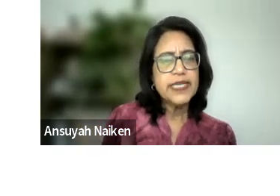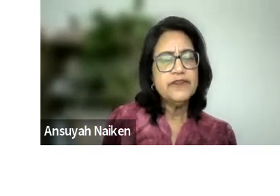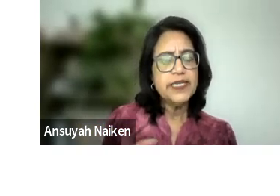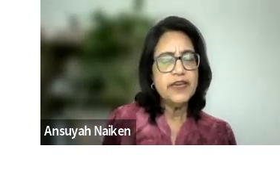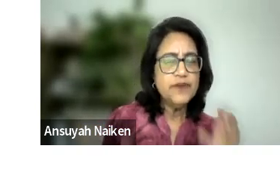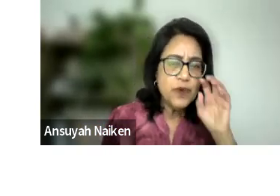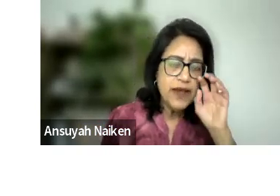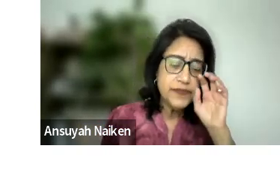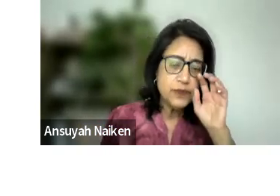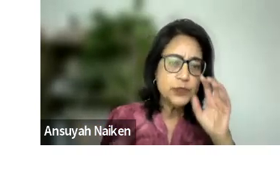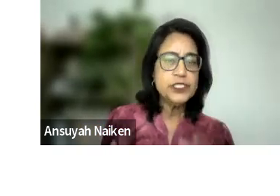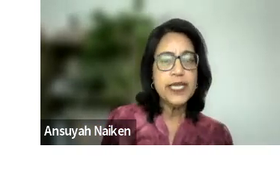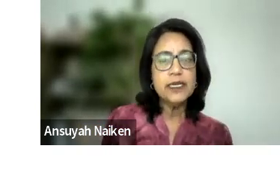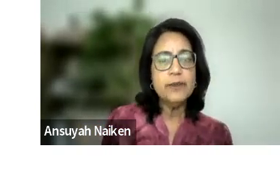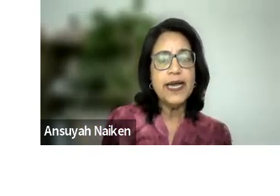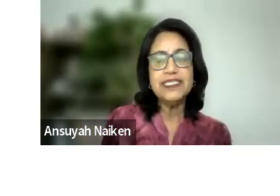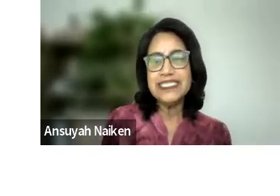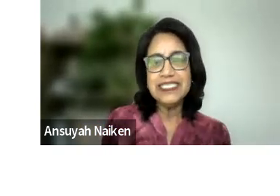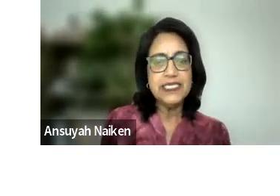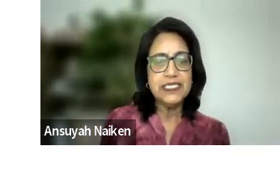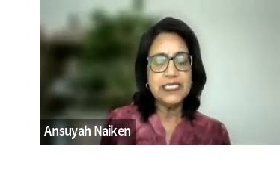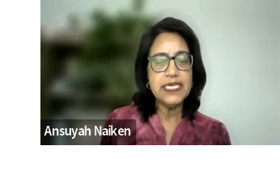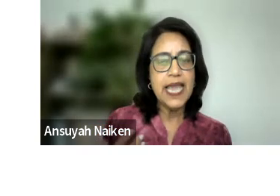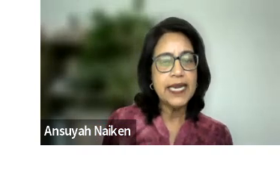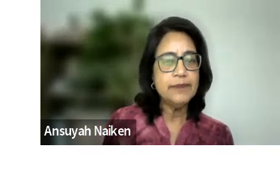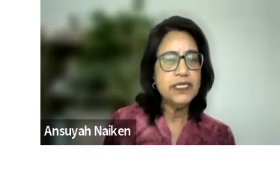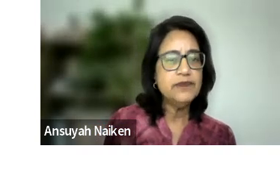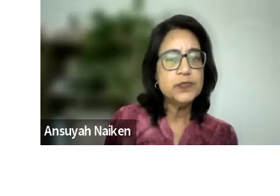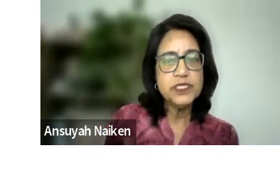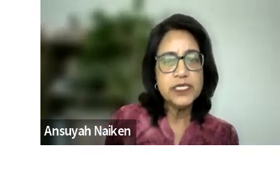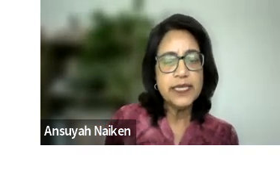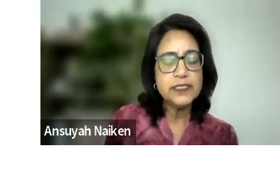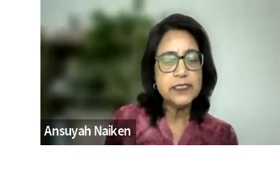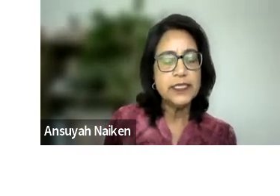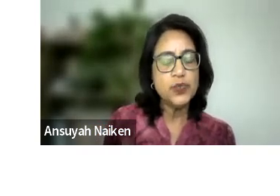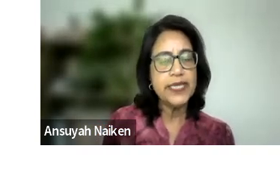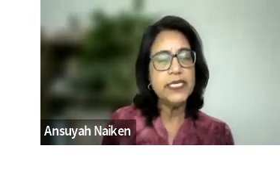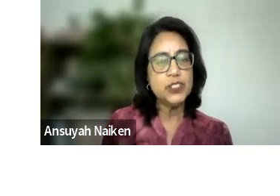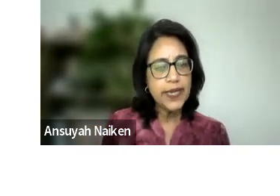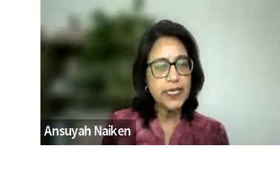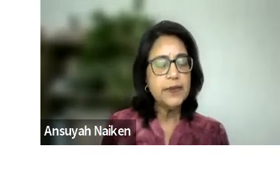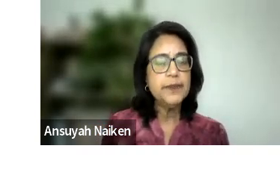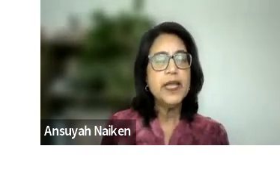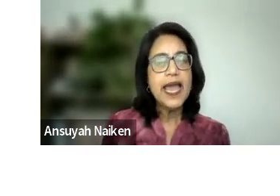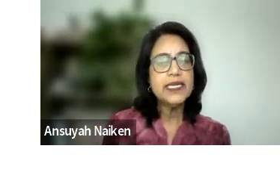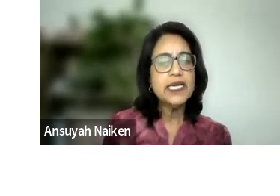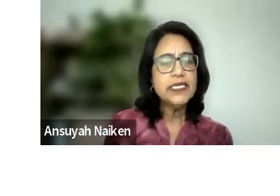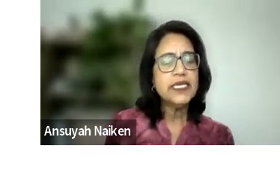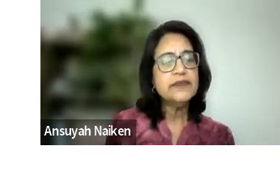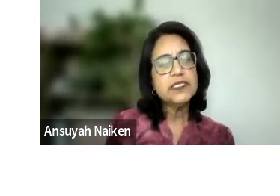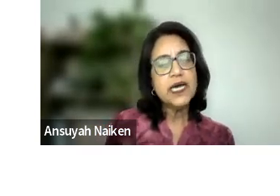All right.